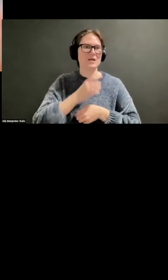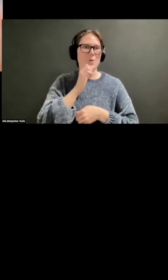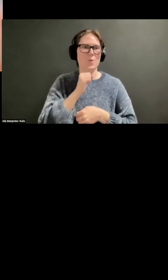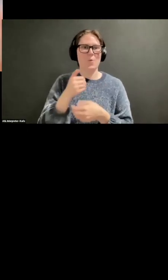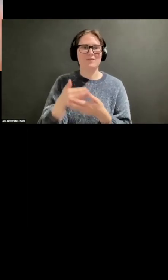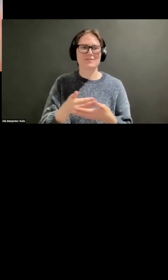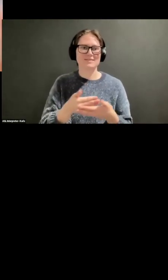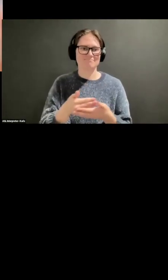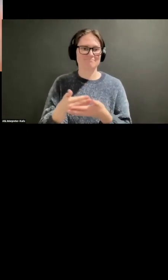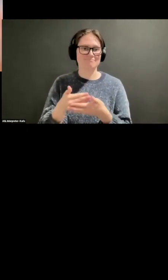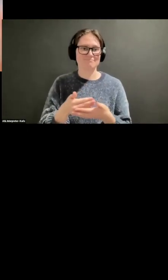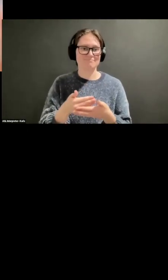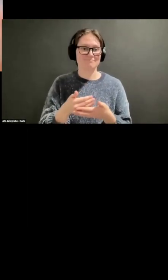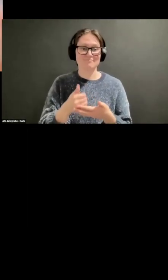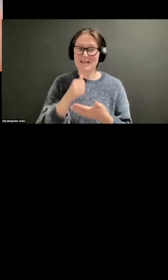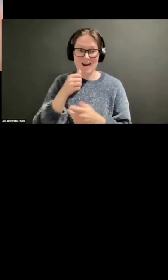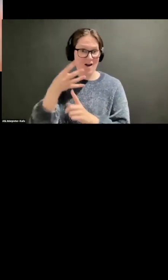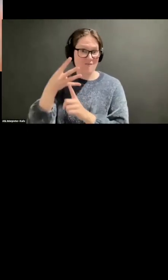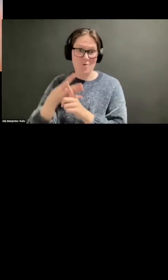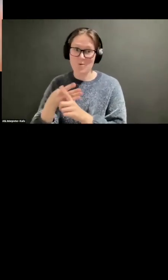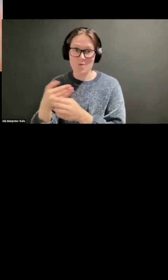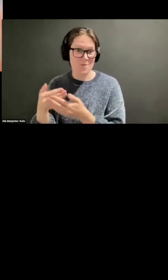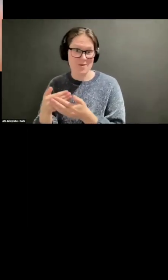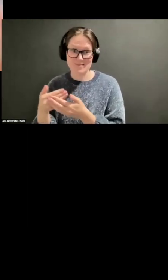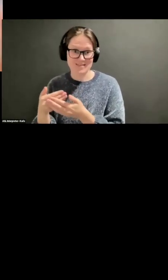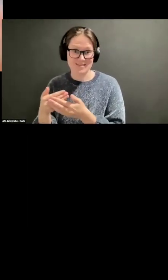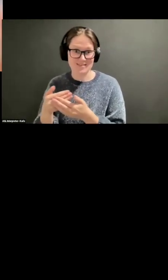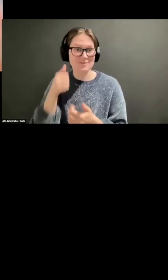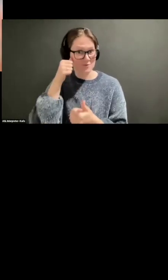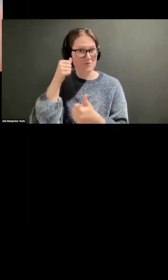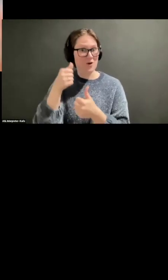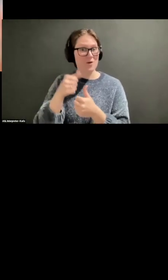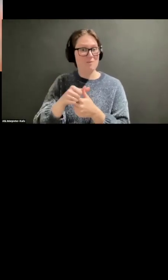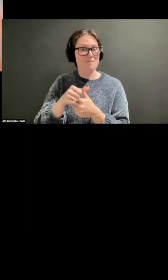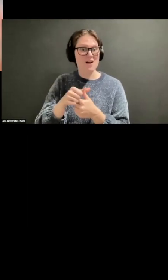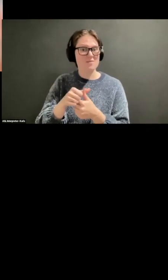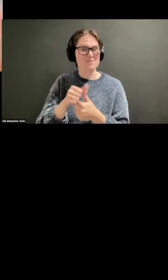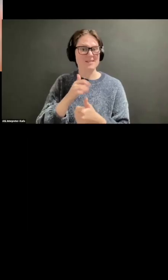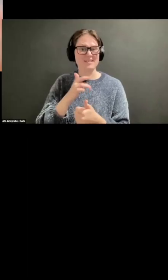not a four-month-old baby. So remember I said there's often like not really good information,